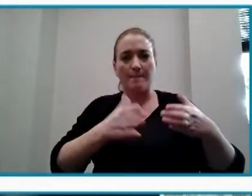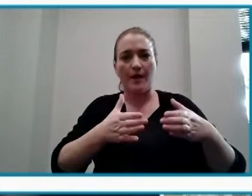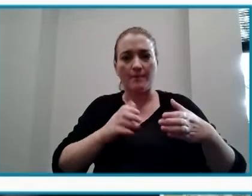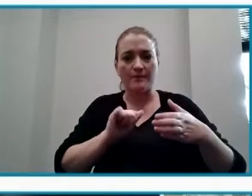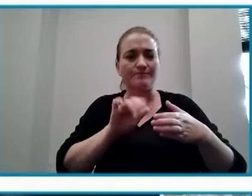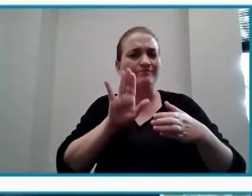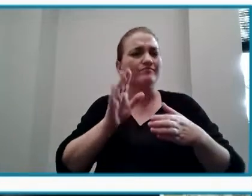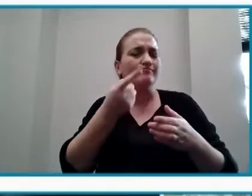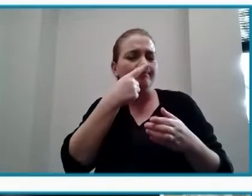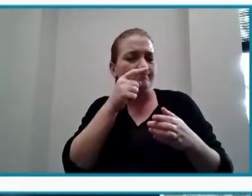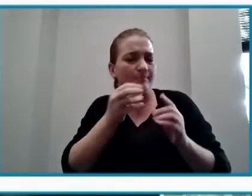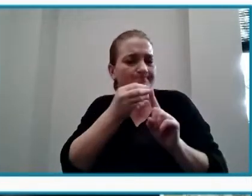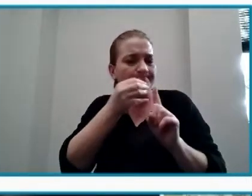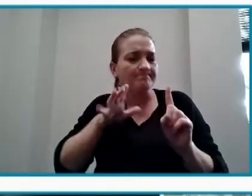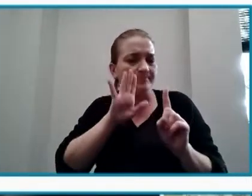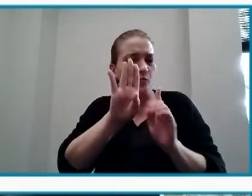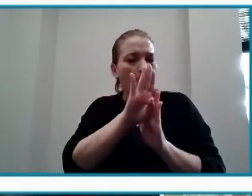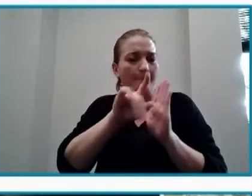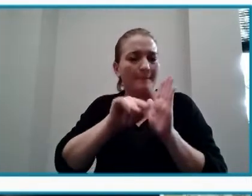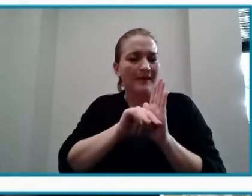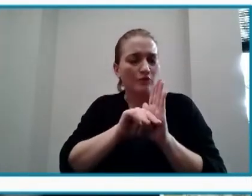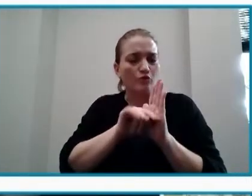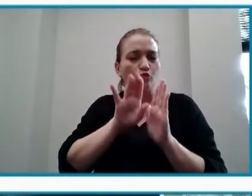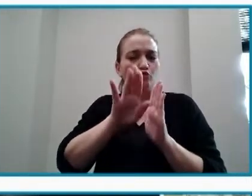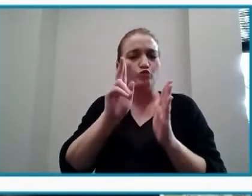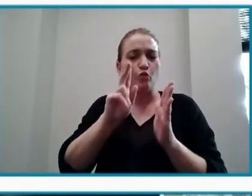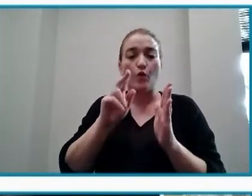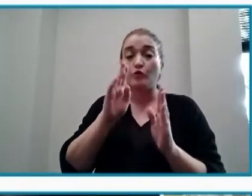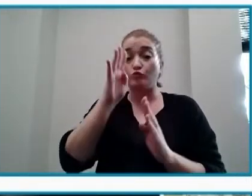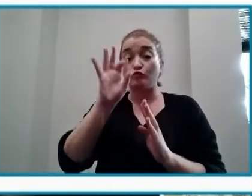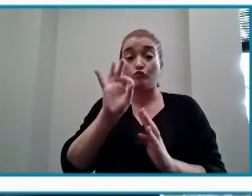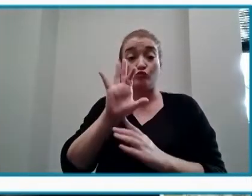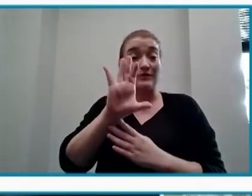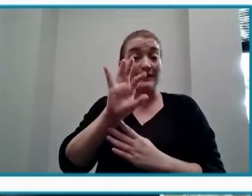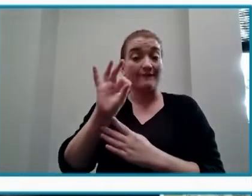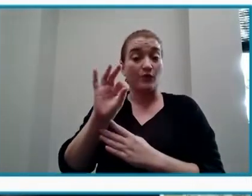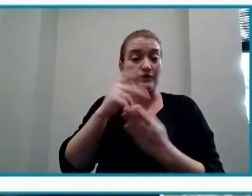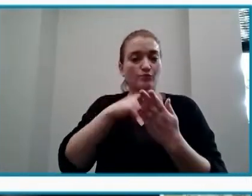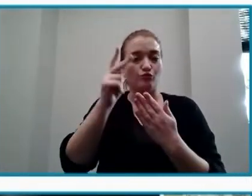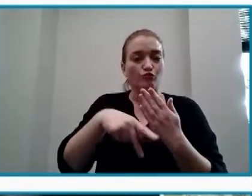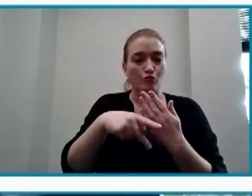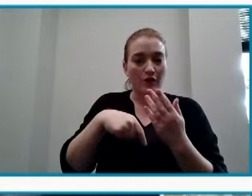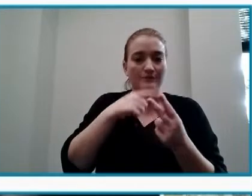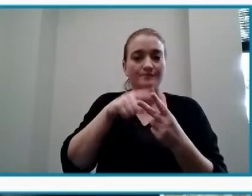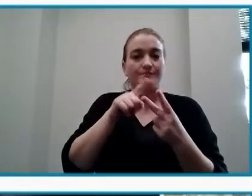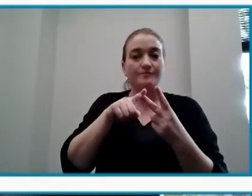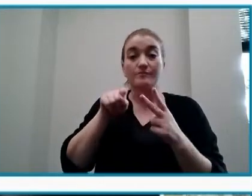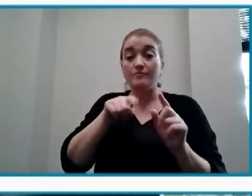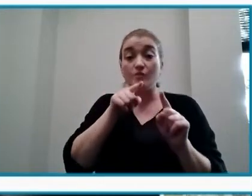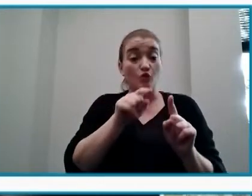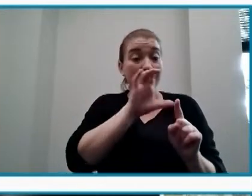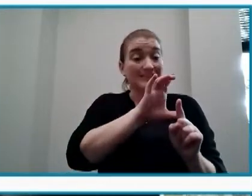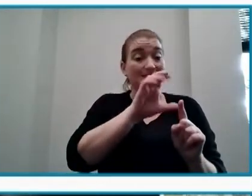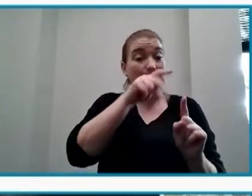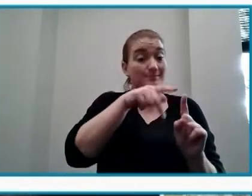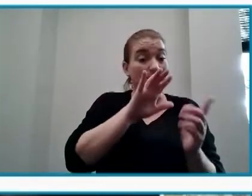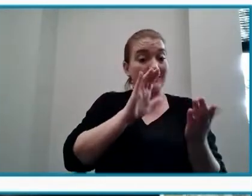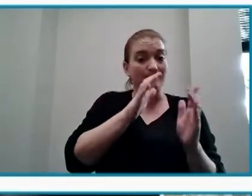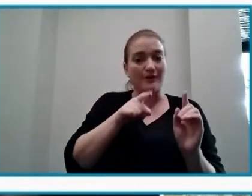especially because Charlie, you were a CCP, whereas The Old Globe is a grantee. So giving us a little bit of insight into that would be fantastic.